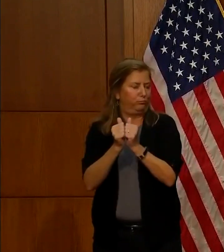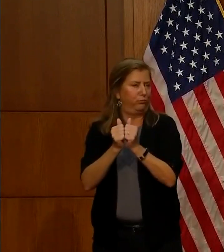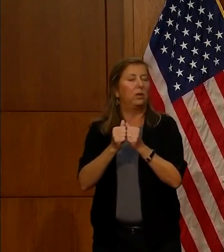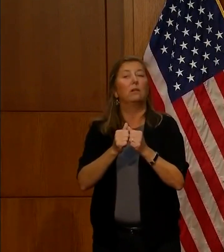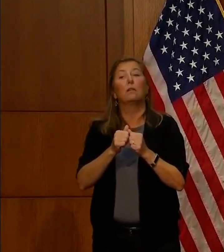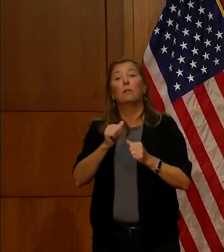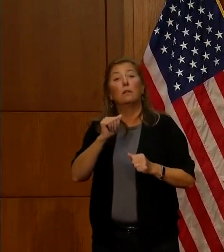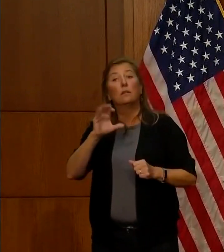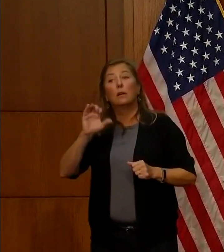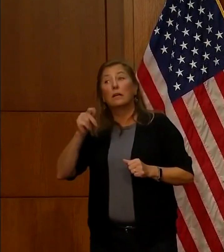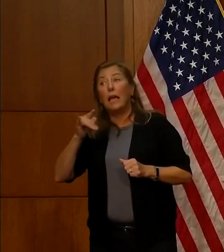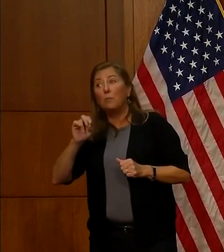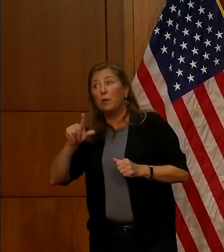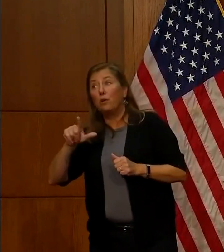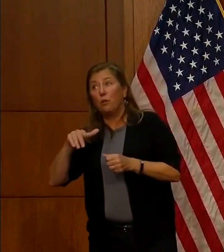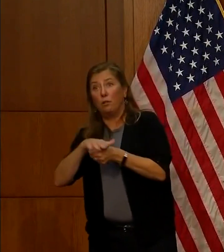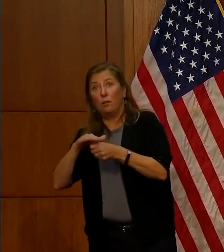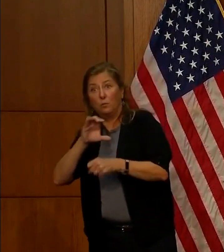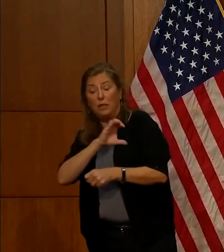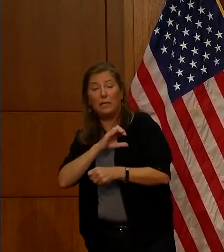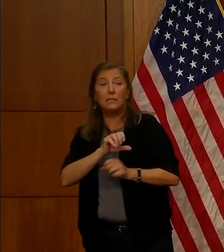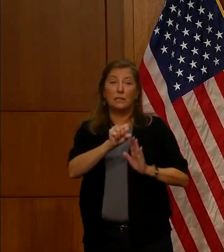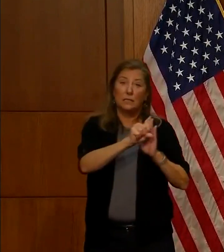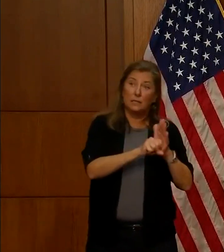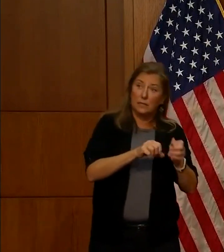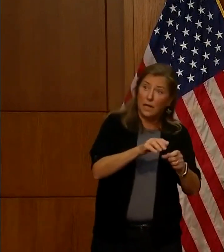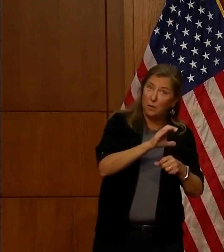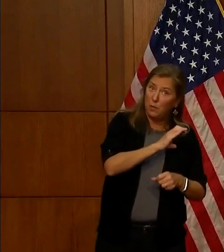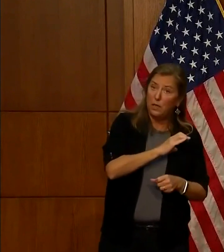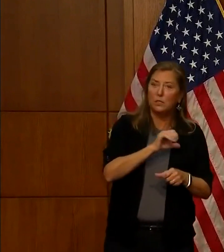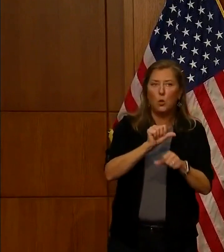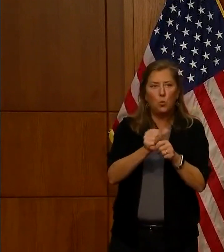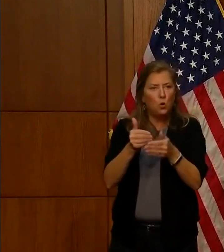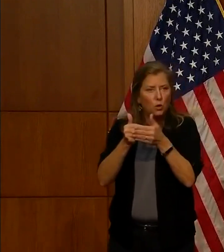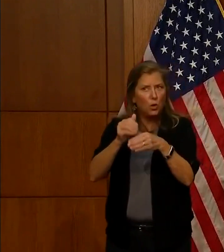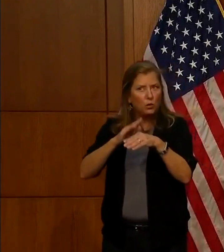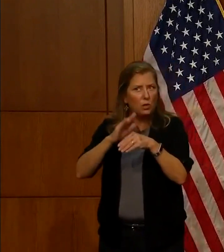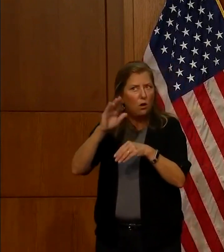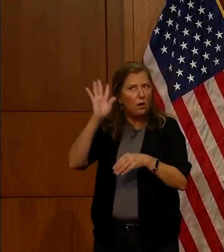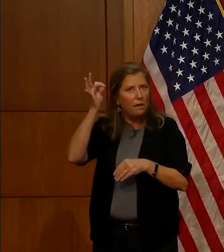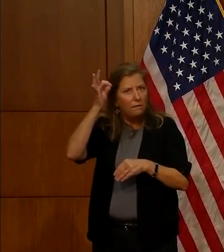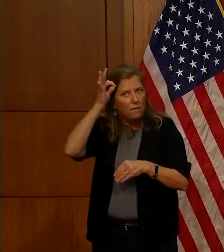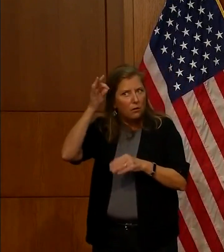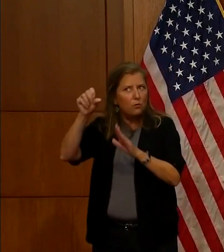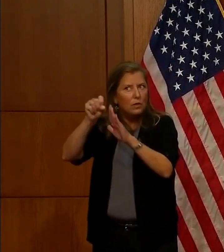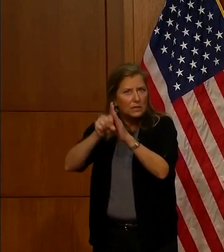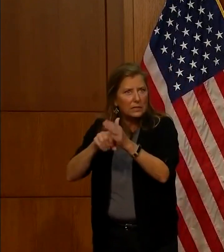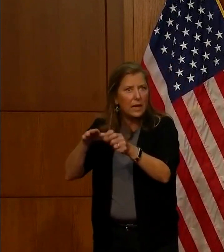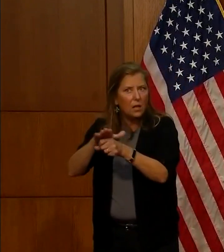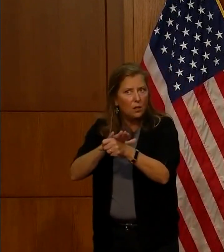POLICE. CAPITOL POLICE AND STATE POLICE WORK CLOSELY WITH